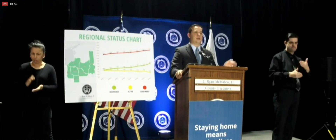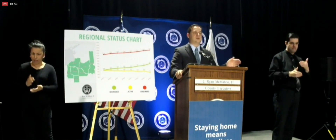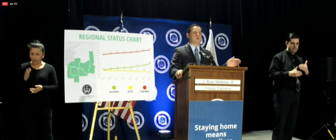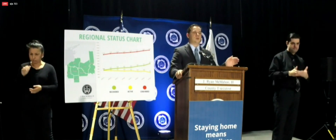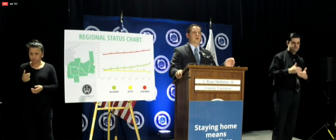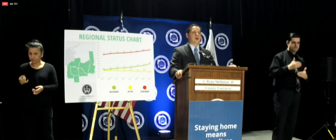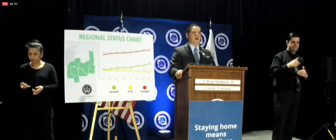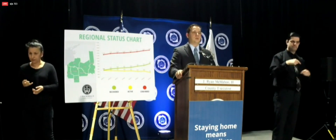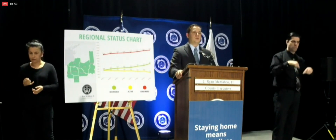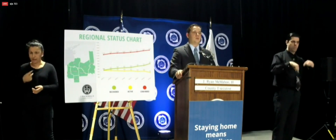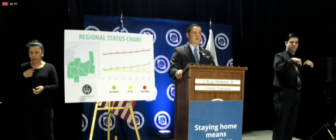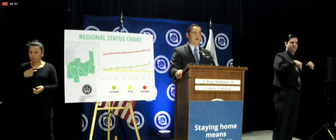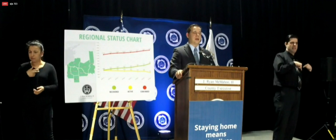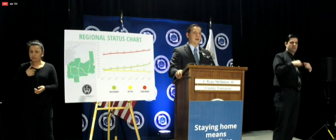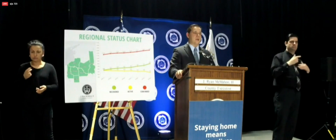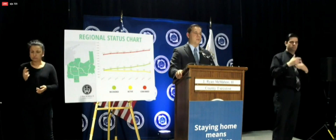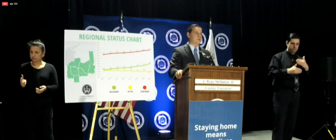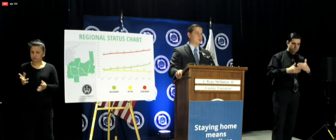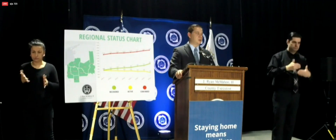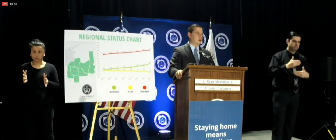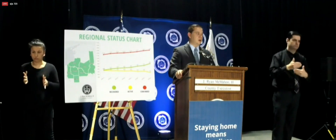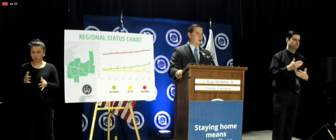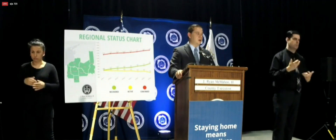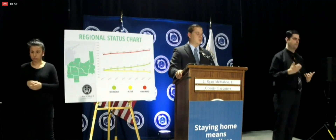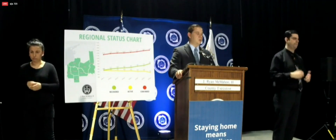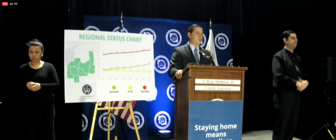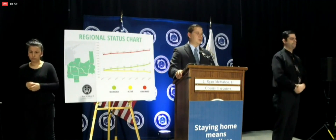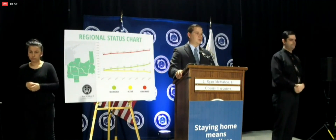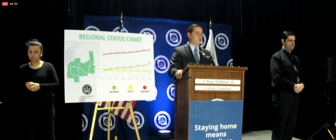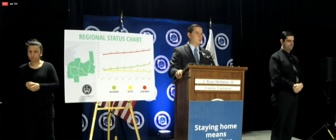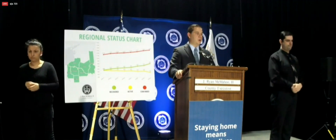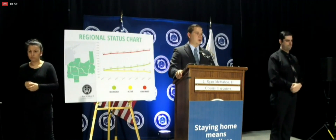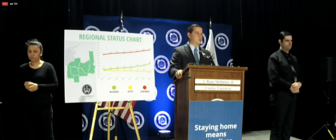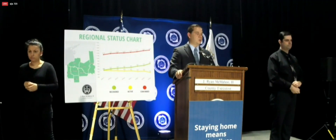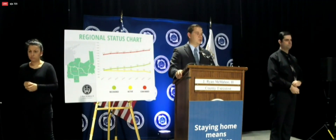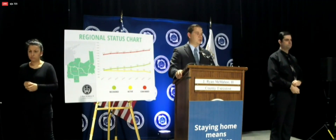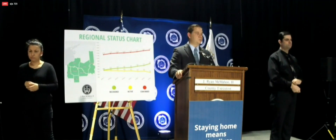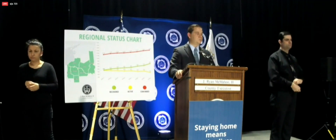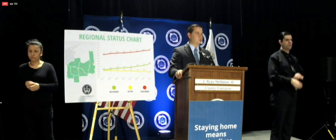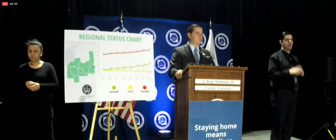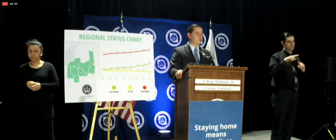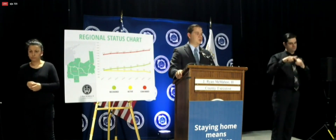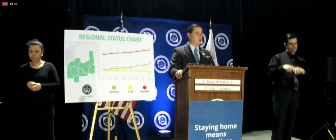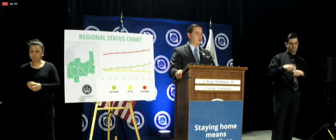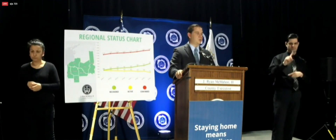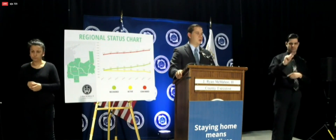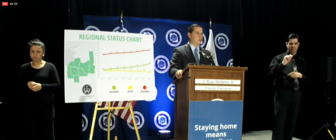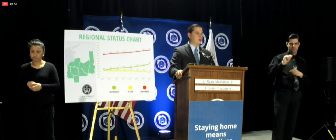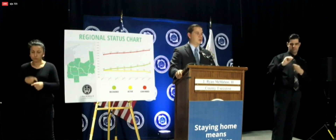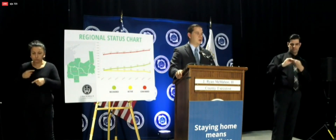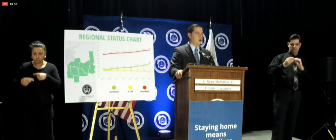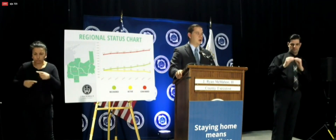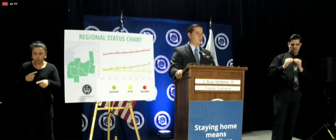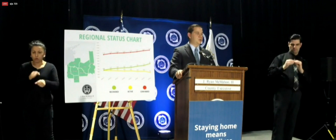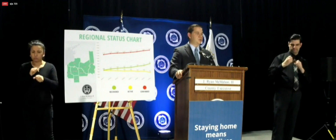APPROACH. WE HAVE TALKED ABOUT KEKE METRICS THAT WE NEED TO GET TO BEFORE THAT CAN HAPPEN.